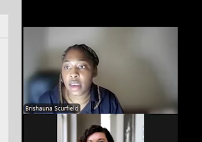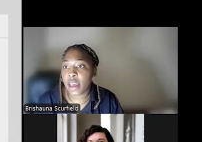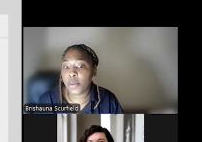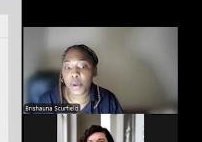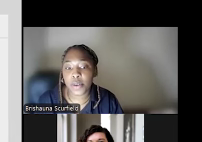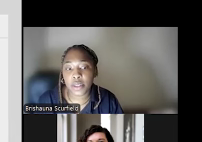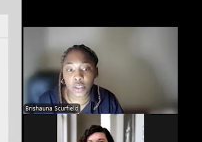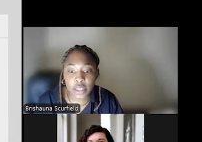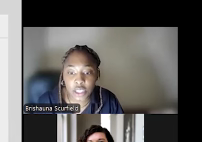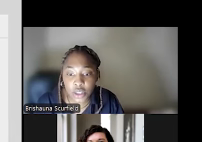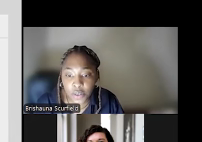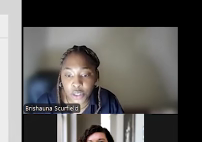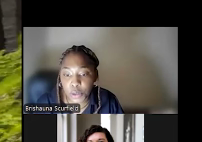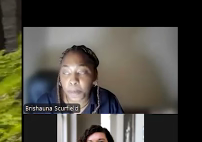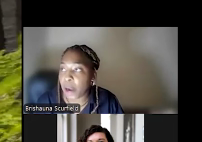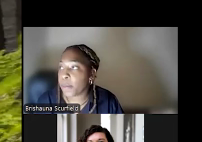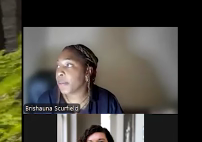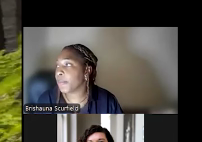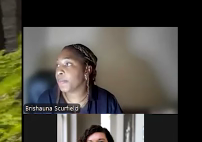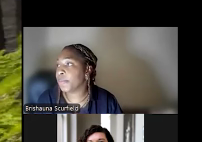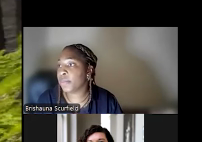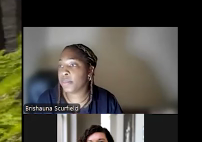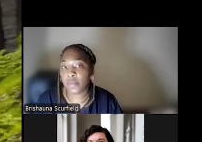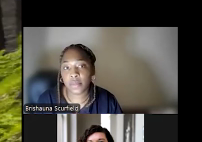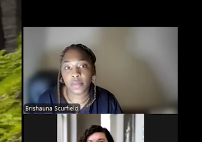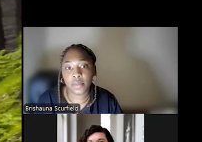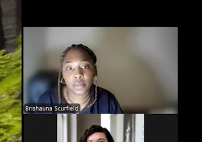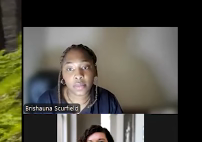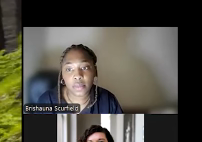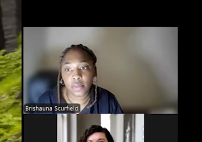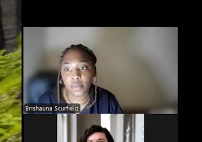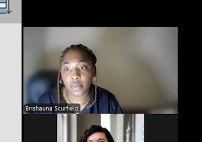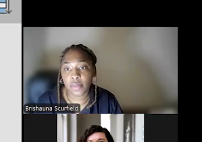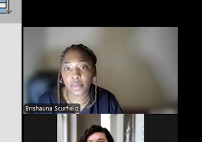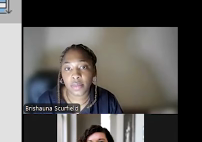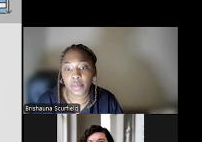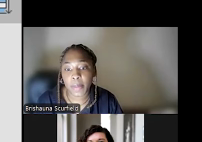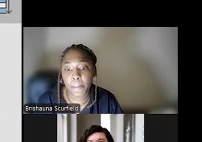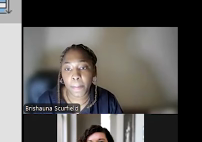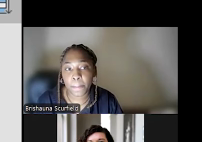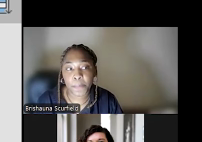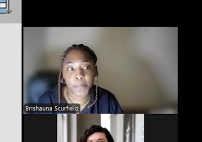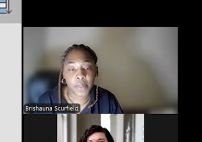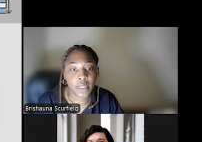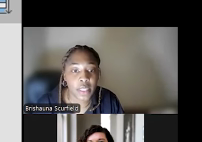Now we're going to transition over to PowerPoint.